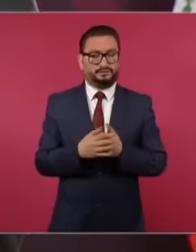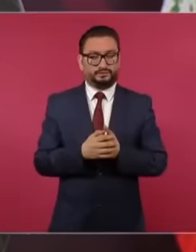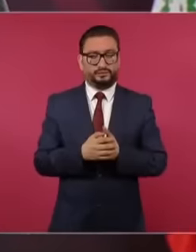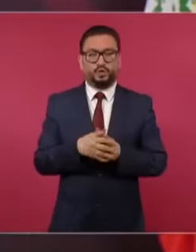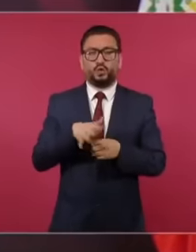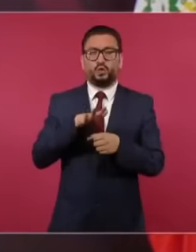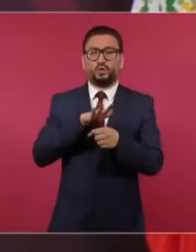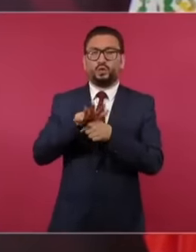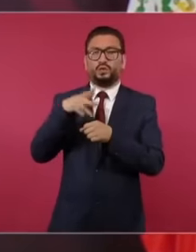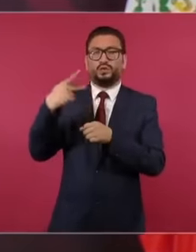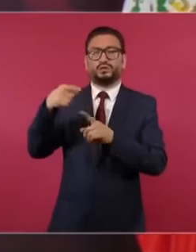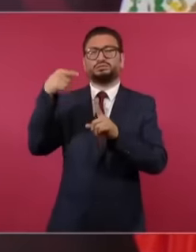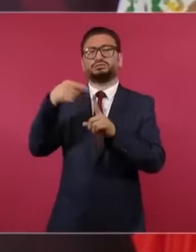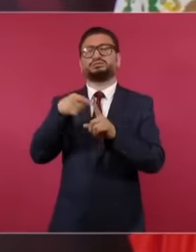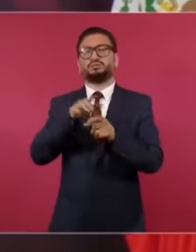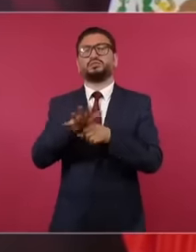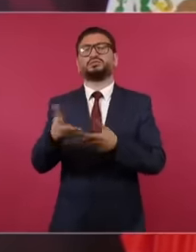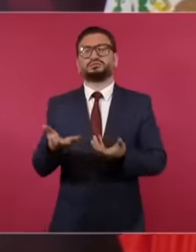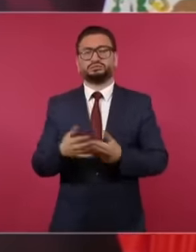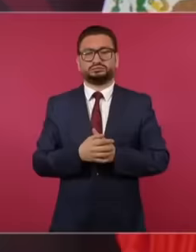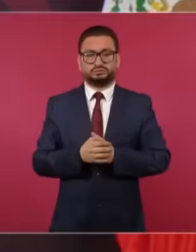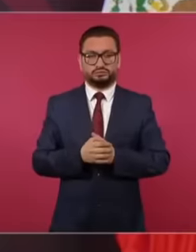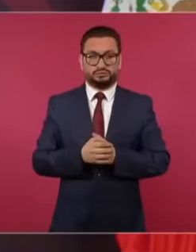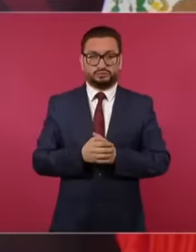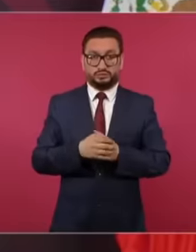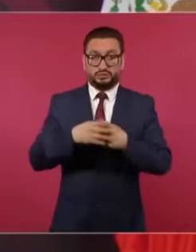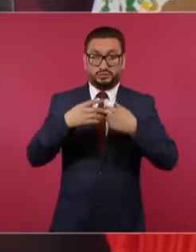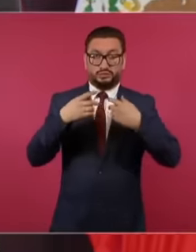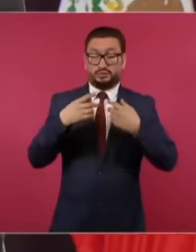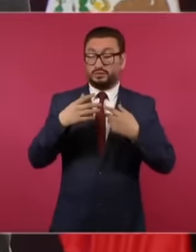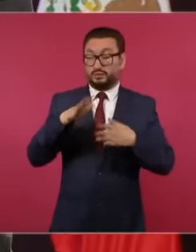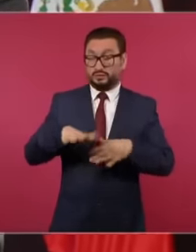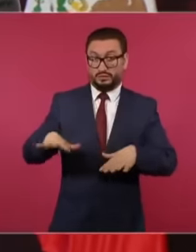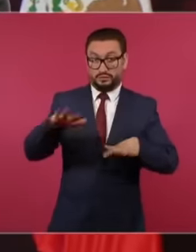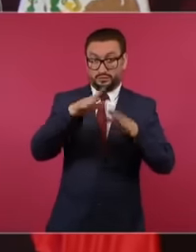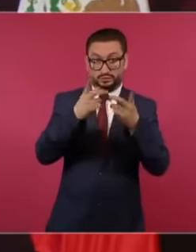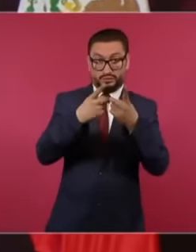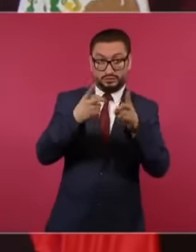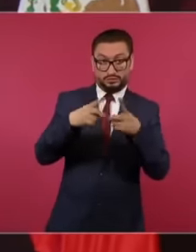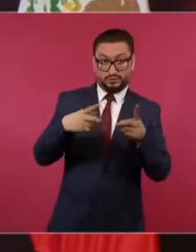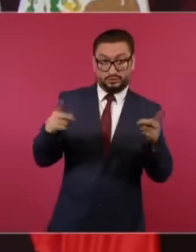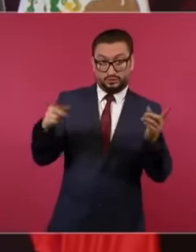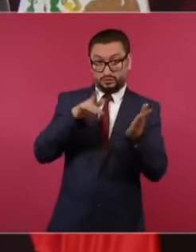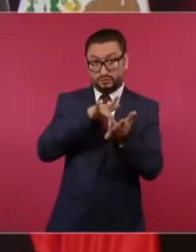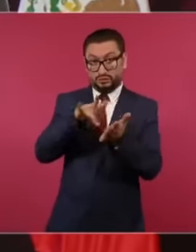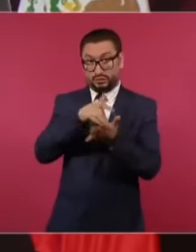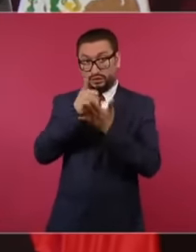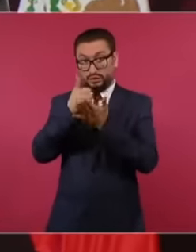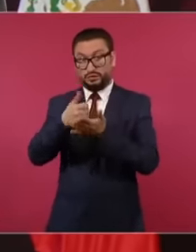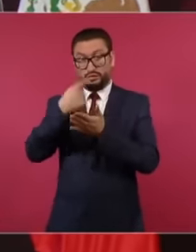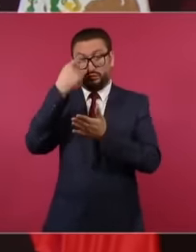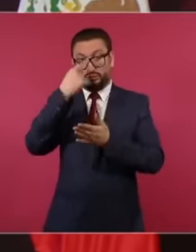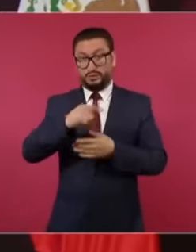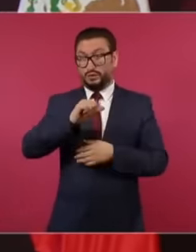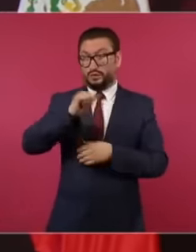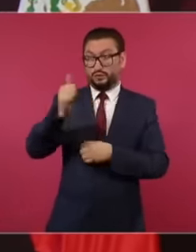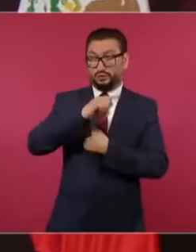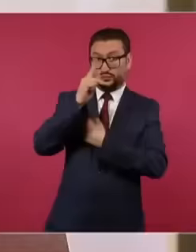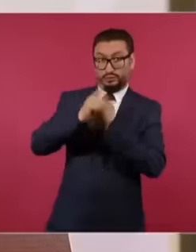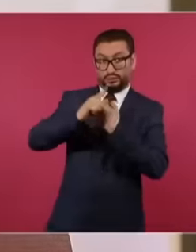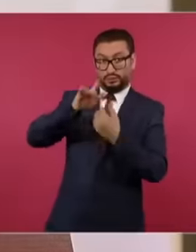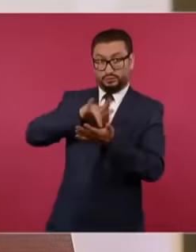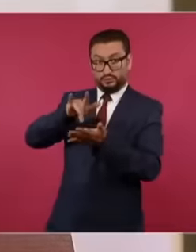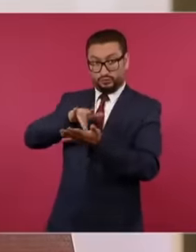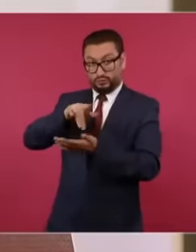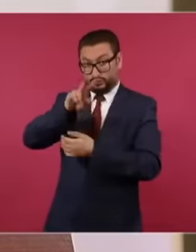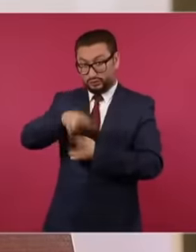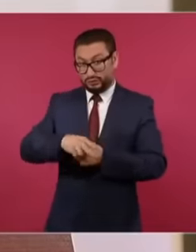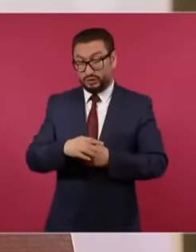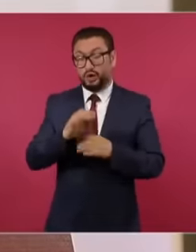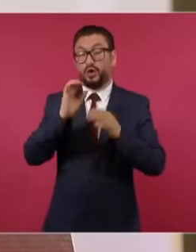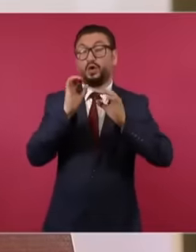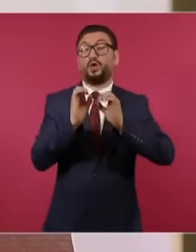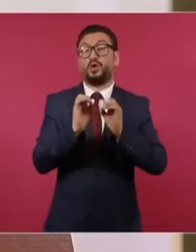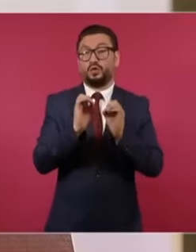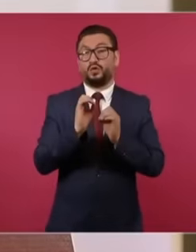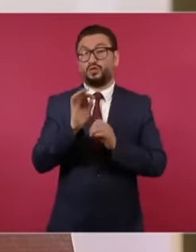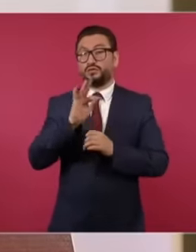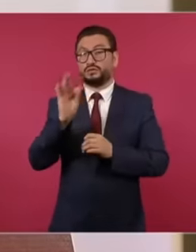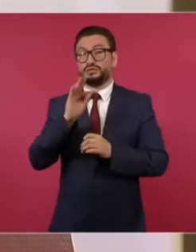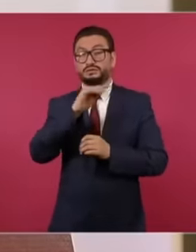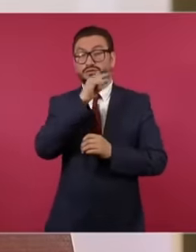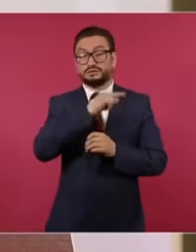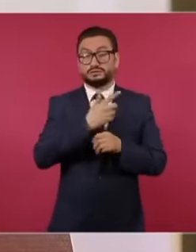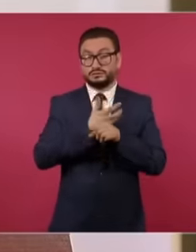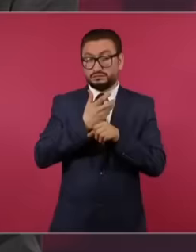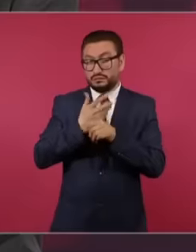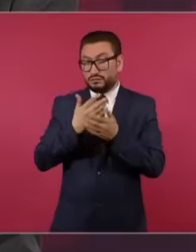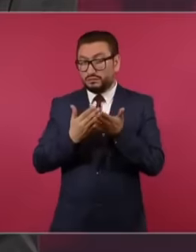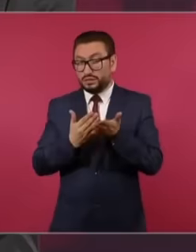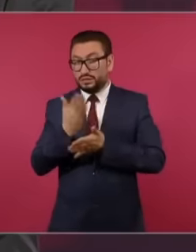purpose of helping the development of the people of other countries or